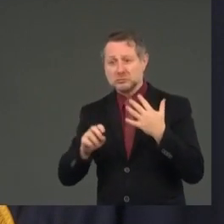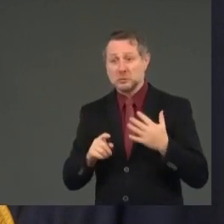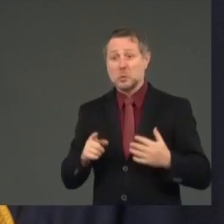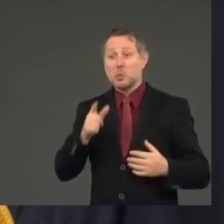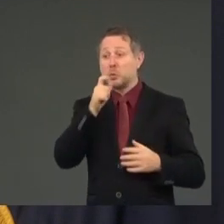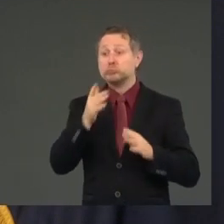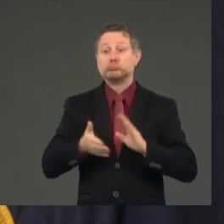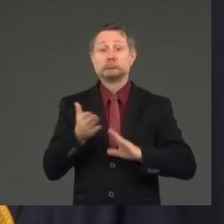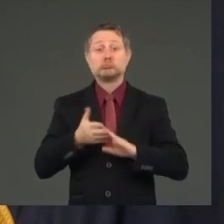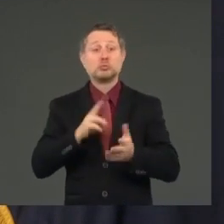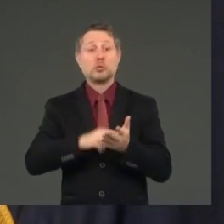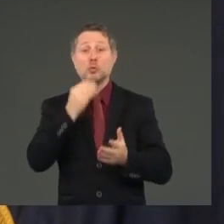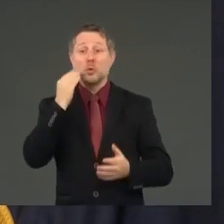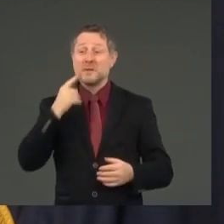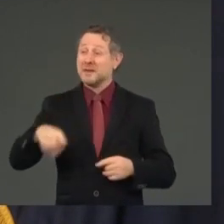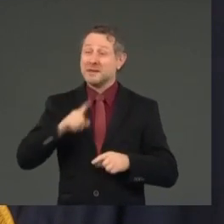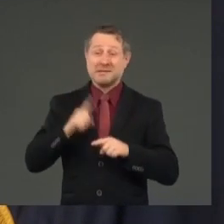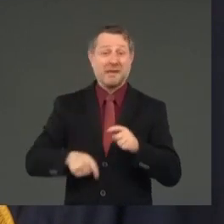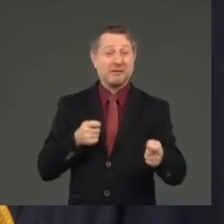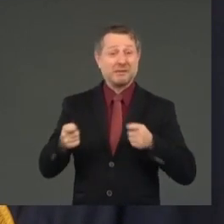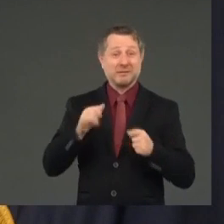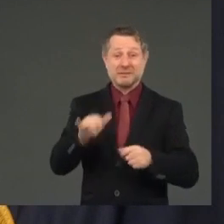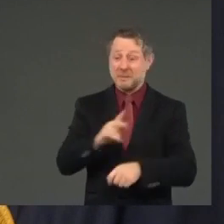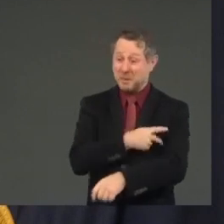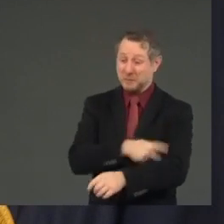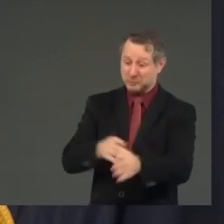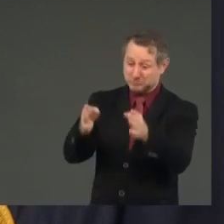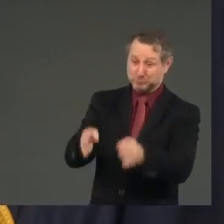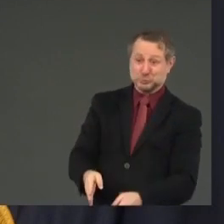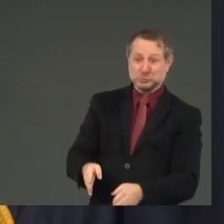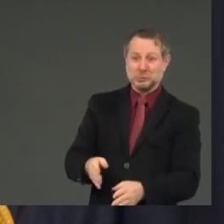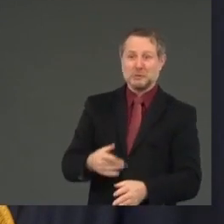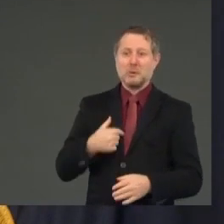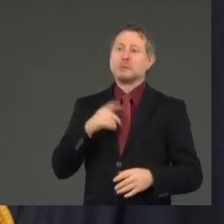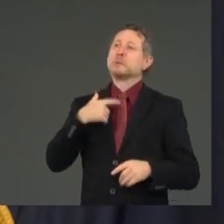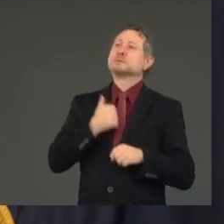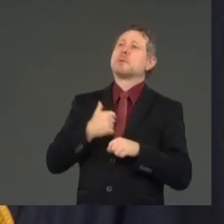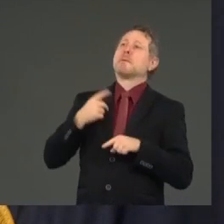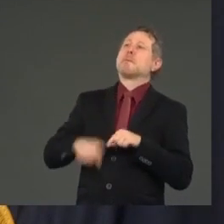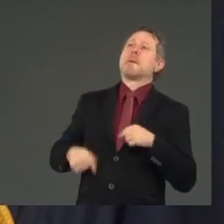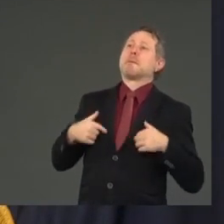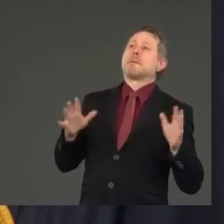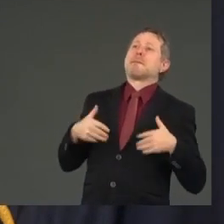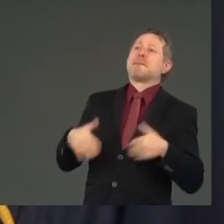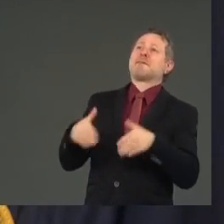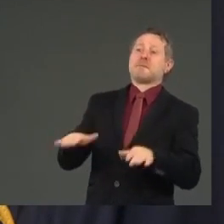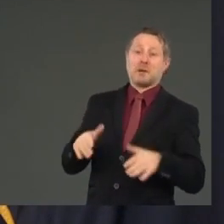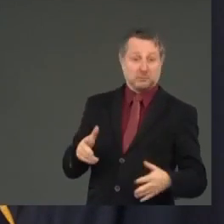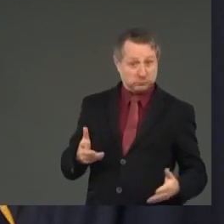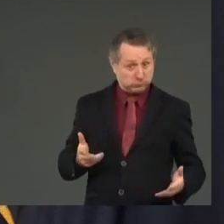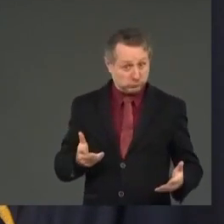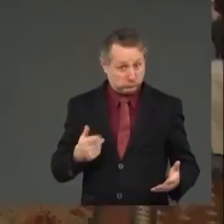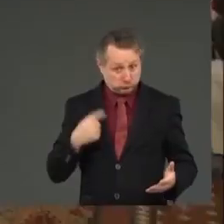WE ALWAYS HAD ALTERNATIVE BEDS. IF THEY DIDN'T THINK THAT THEY